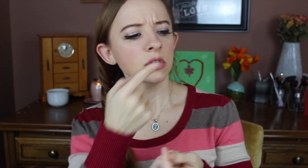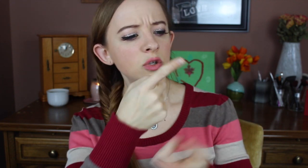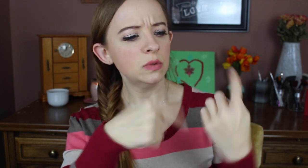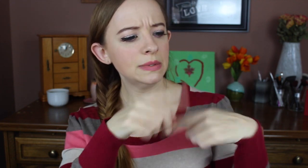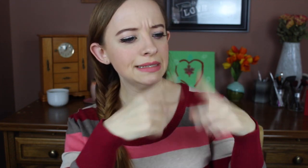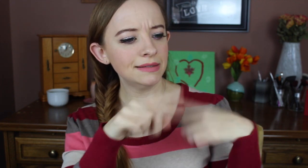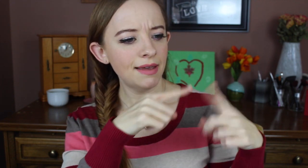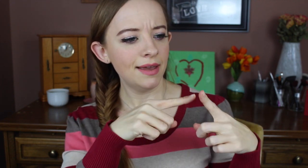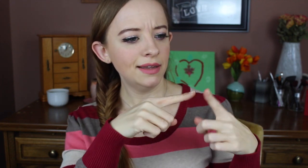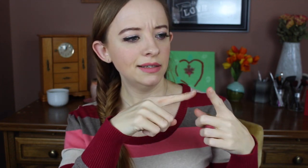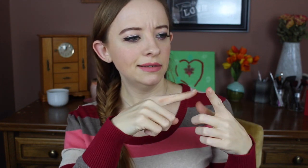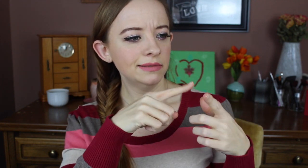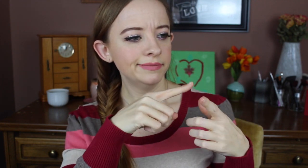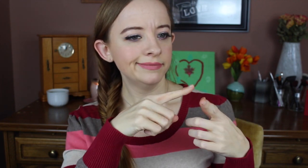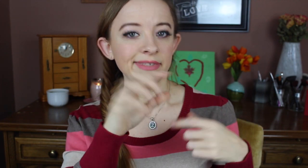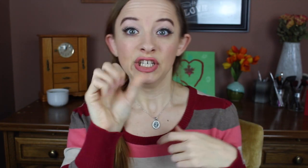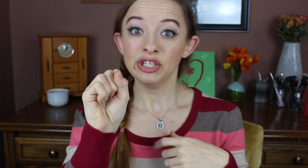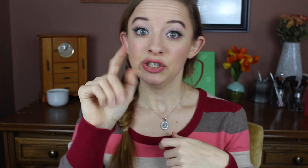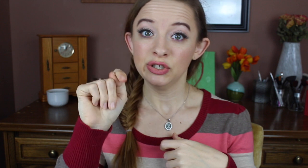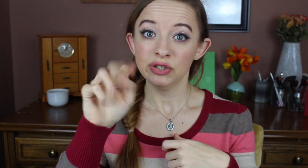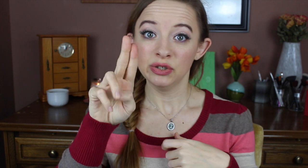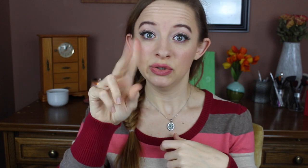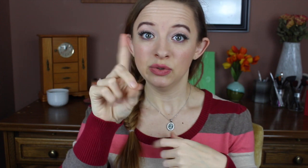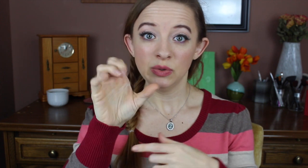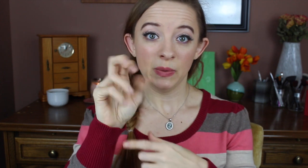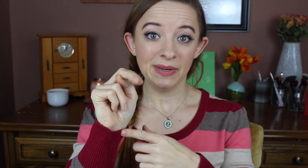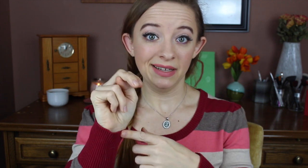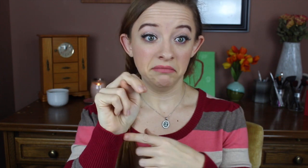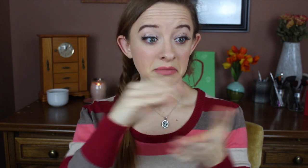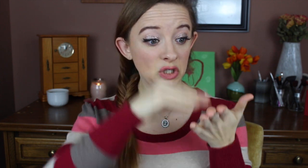have said oh well you sign... like for example, "student"